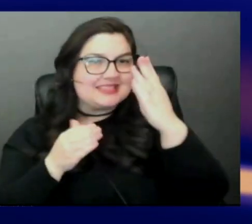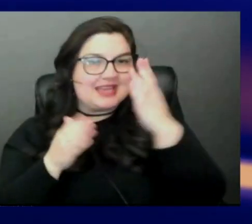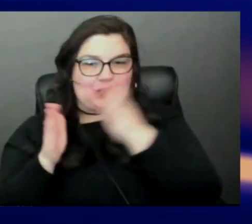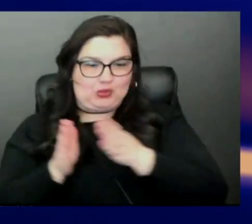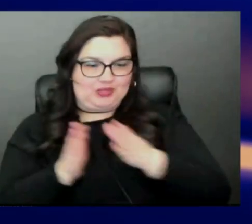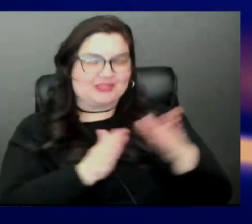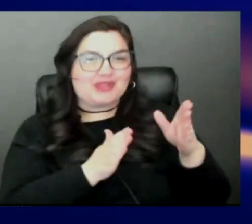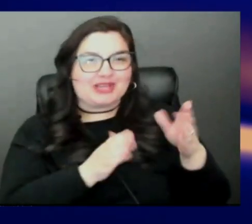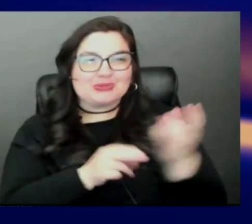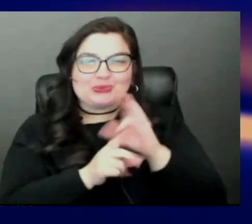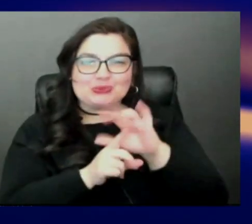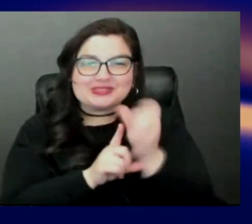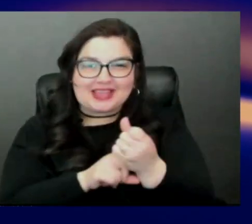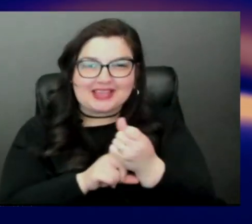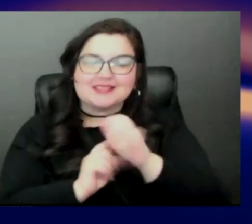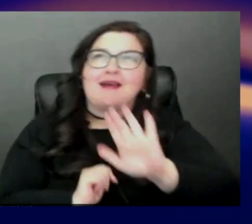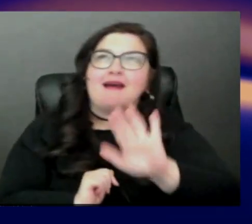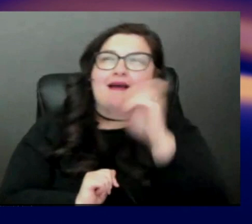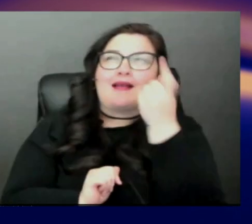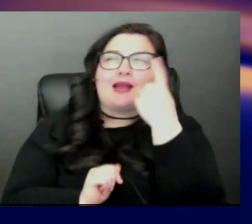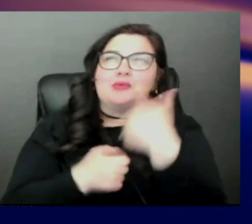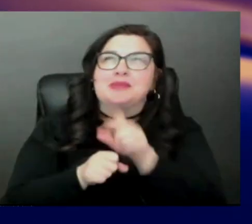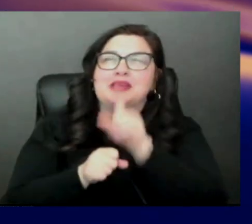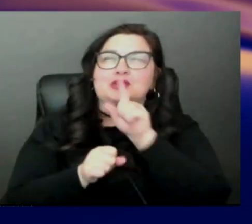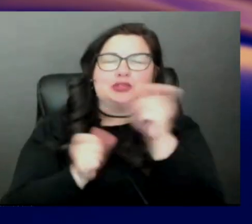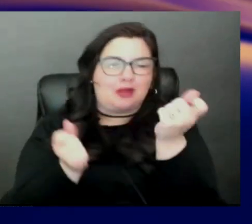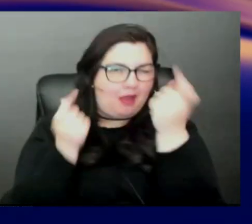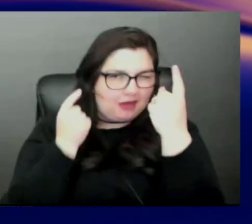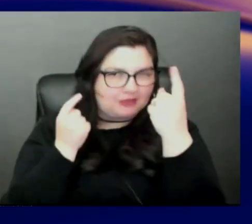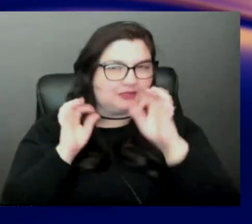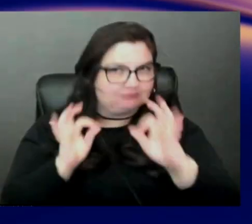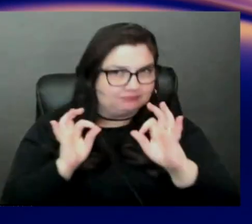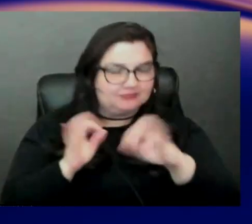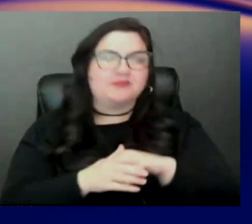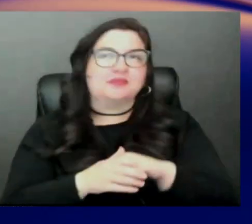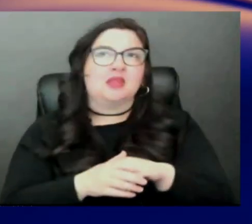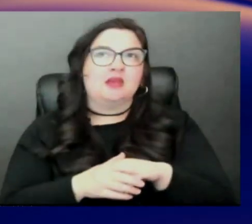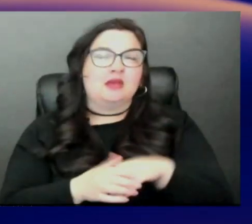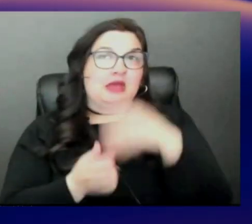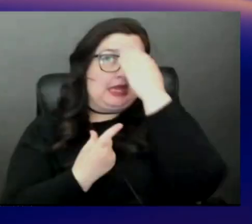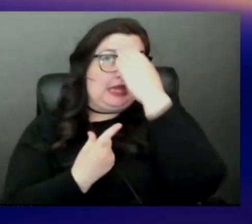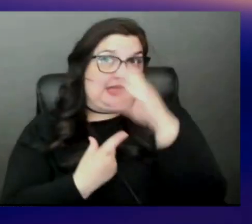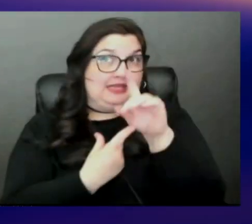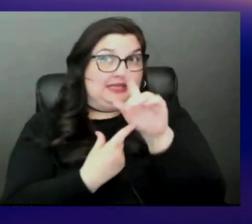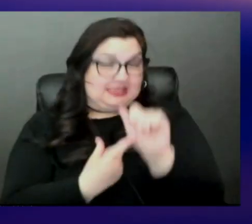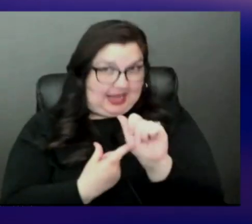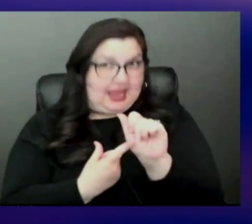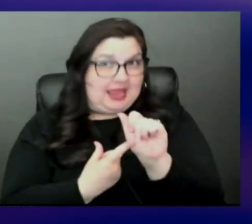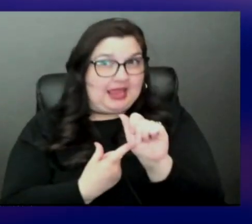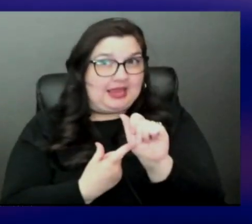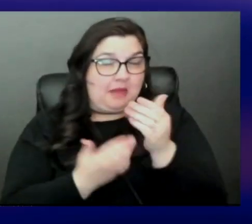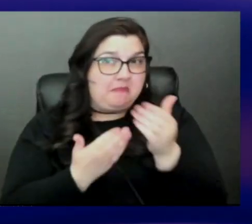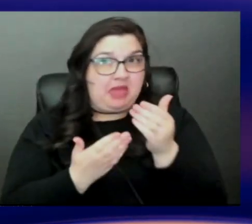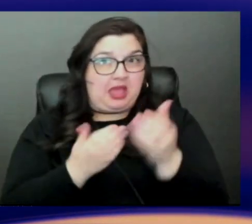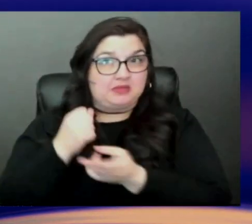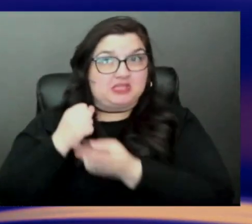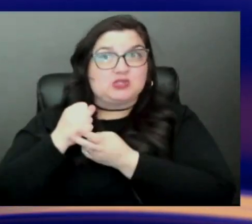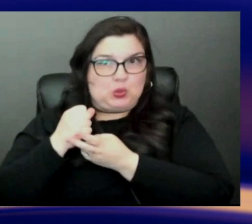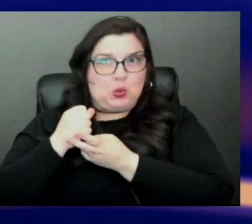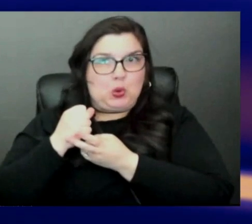Got it. So just to make sure that I'm understanding correctly, so you have data that may be coming or may be stored in a lot of different locations.